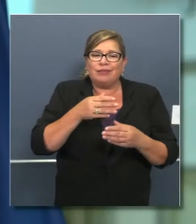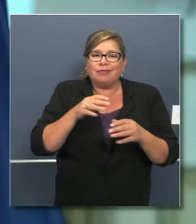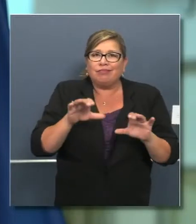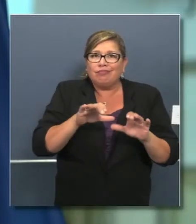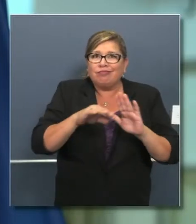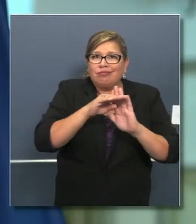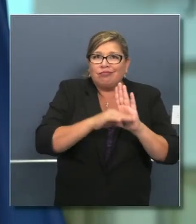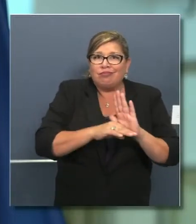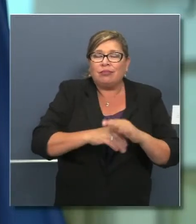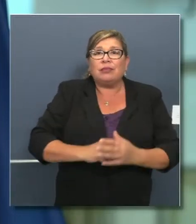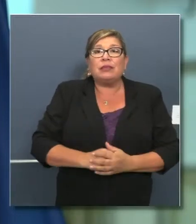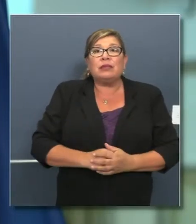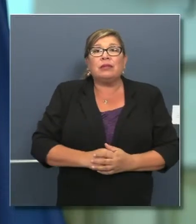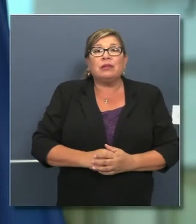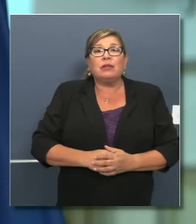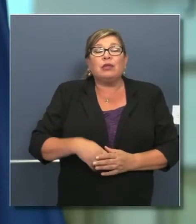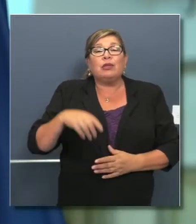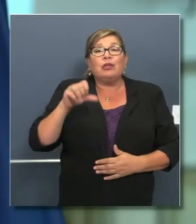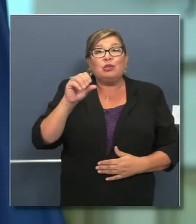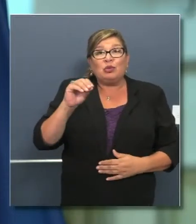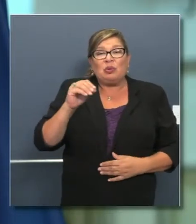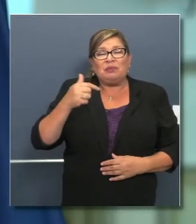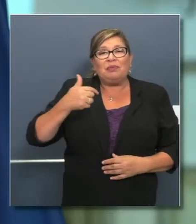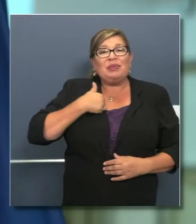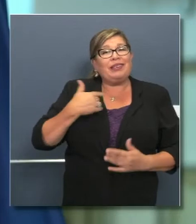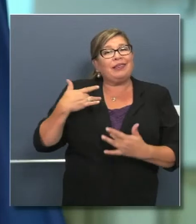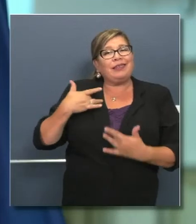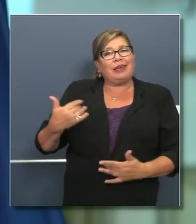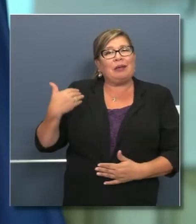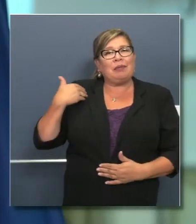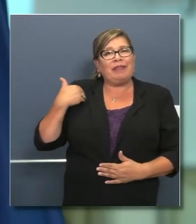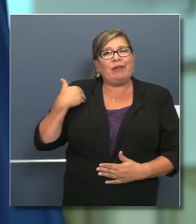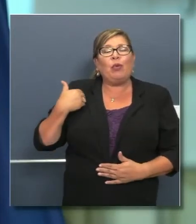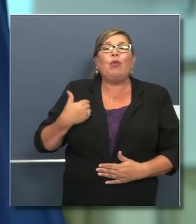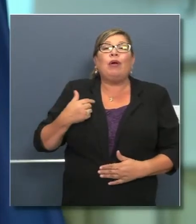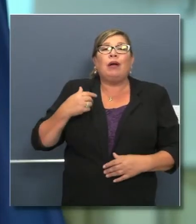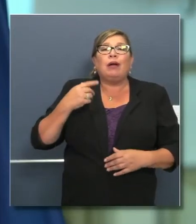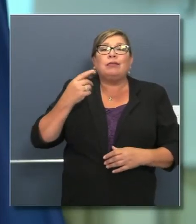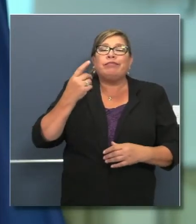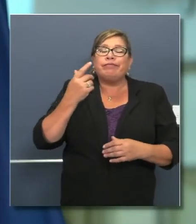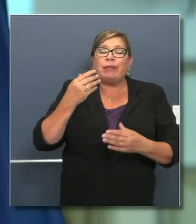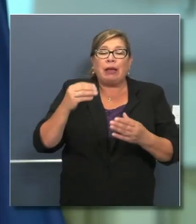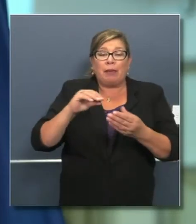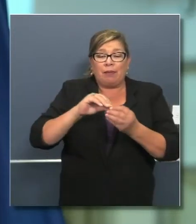do it on an annual basis I know how people game system I'm gonna do it on a monthly basis so we